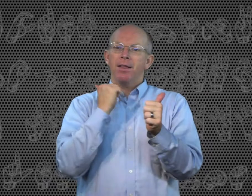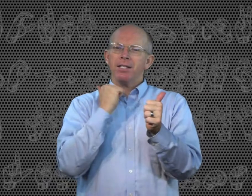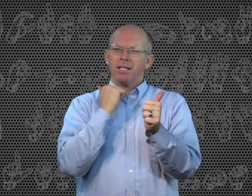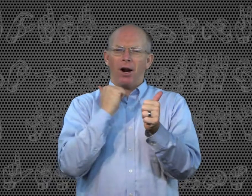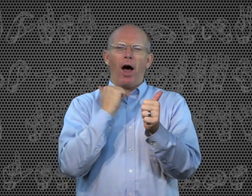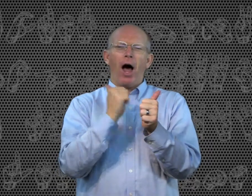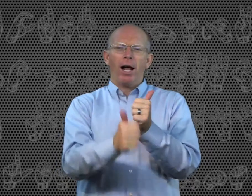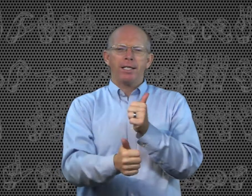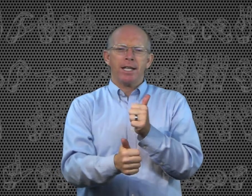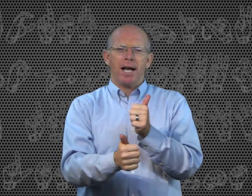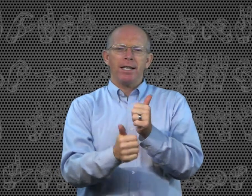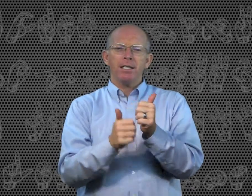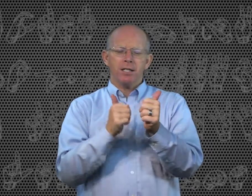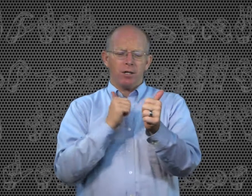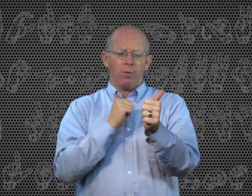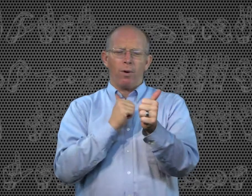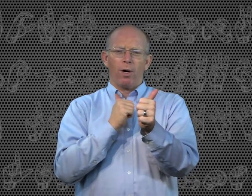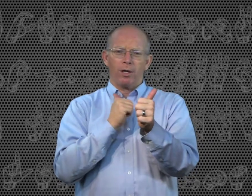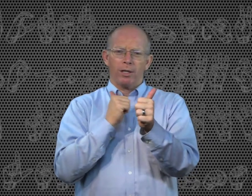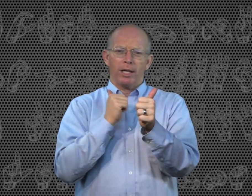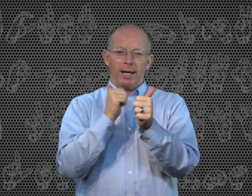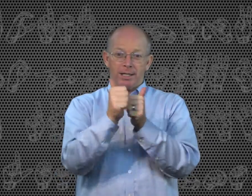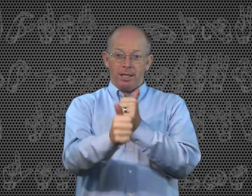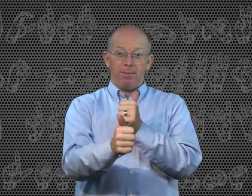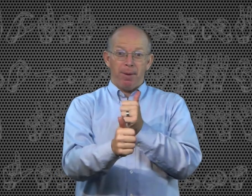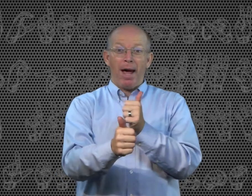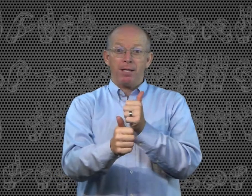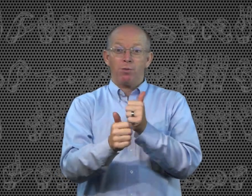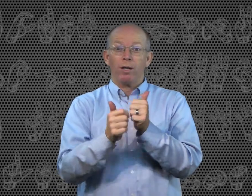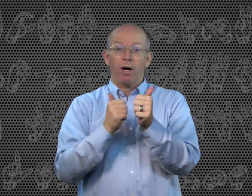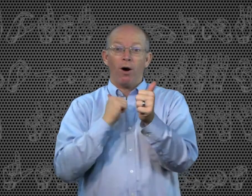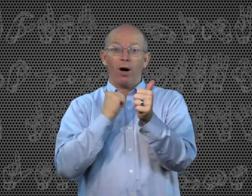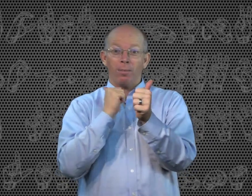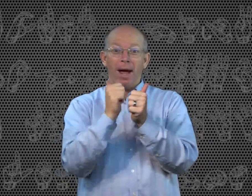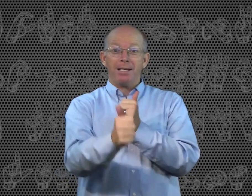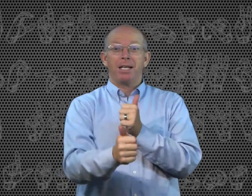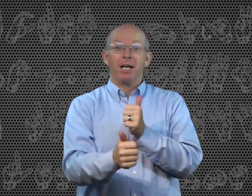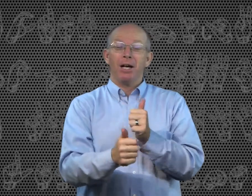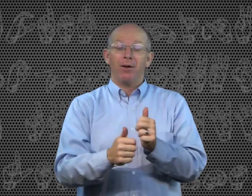This is an odd sign. This is the word like to PASS one car, PASSING another.